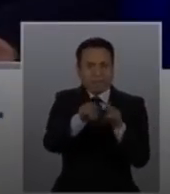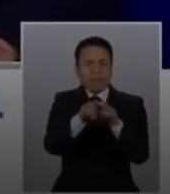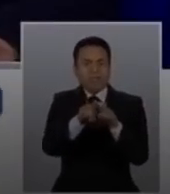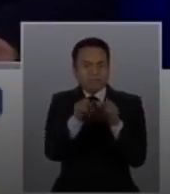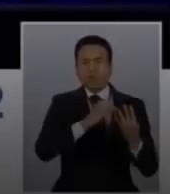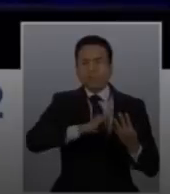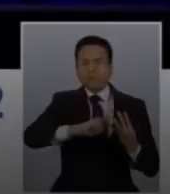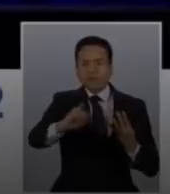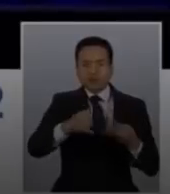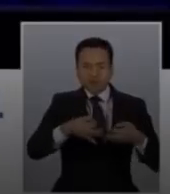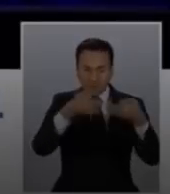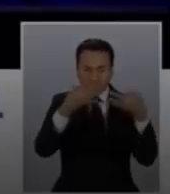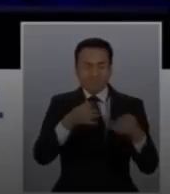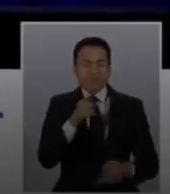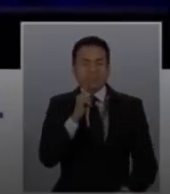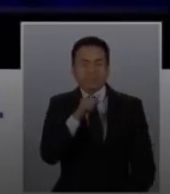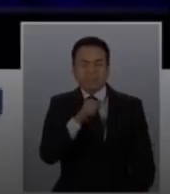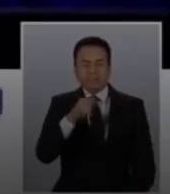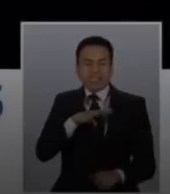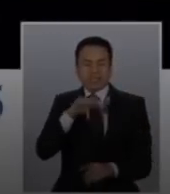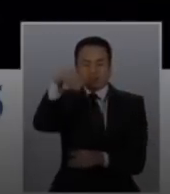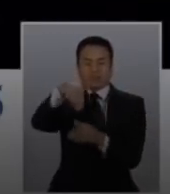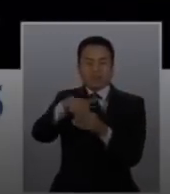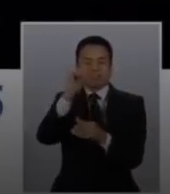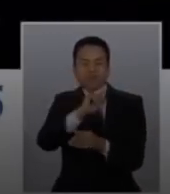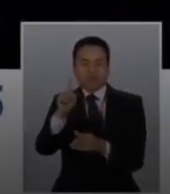Boric was explicit about what was happening in Cuba that same day.